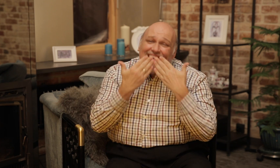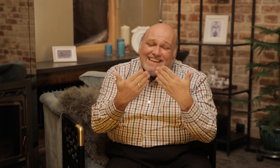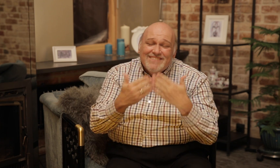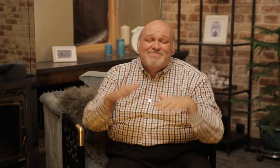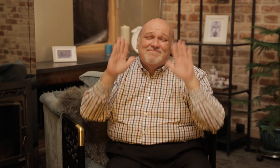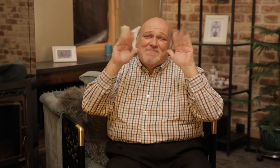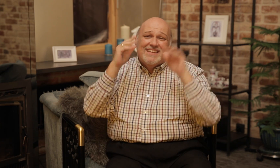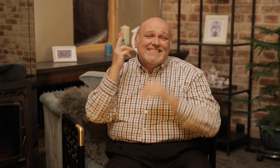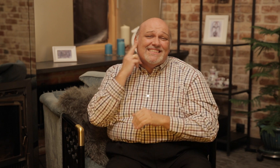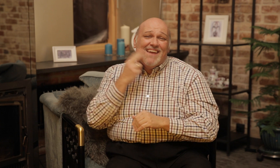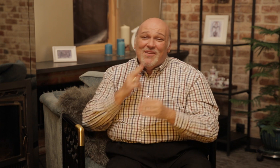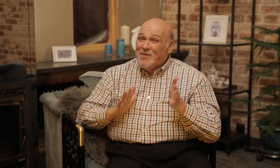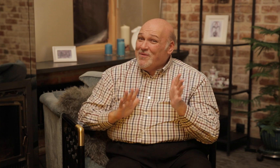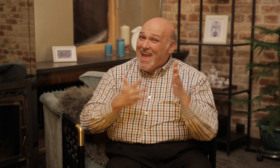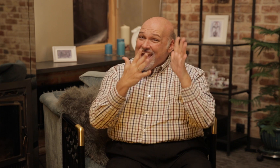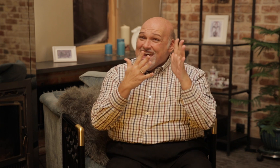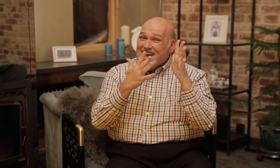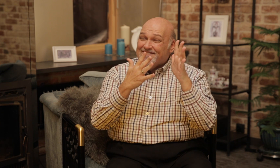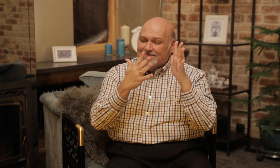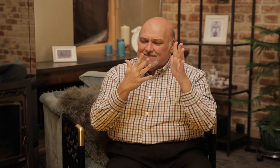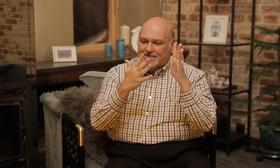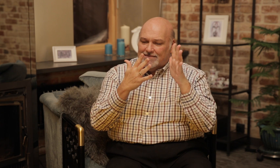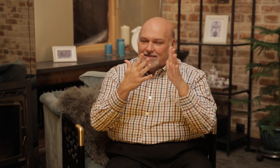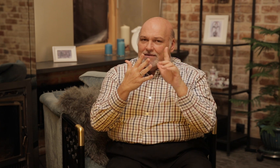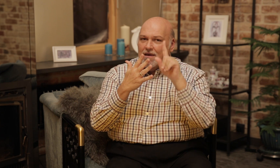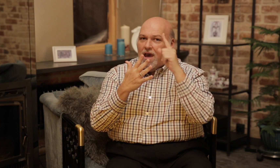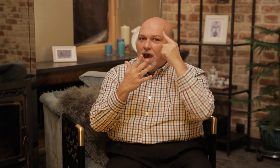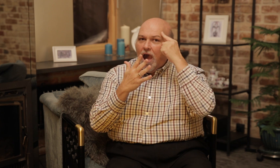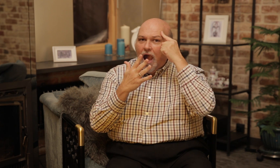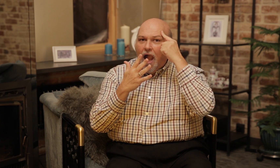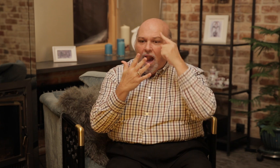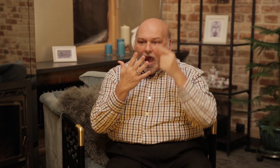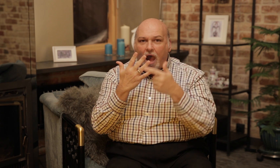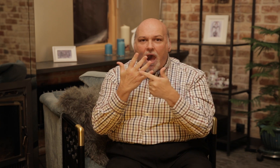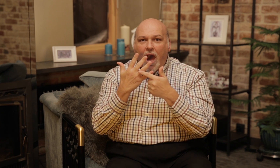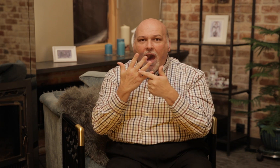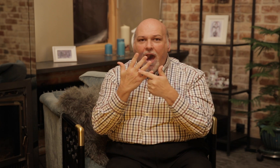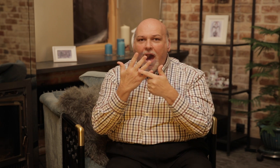Once again, Thank you and goodbye from DeafWaves.